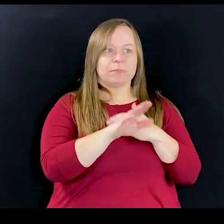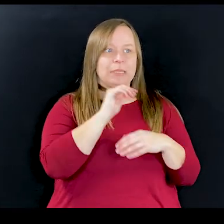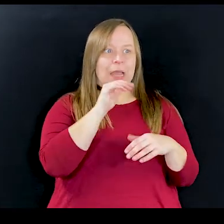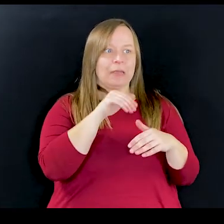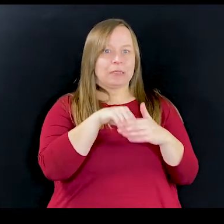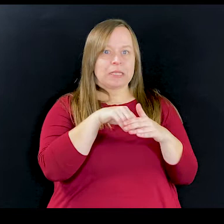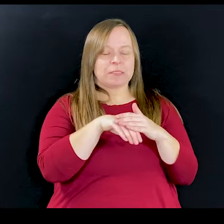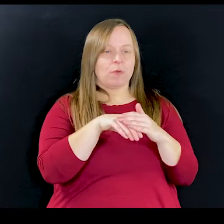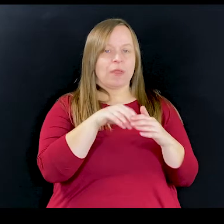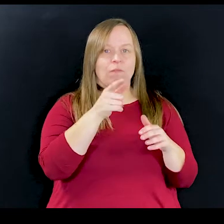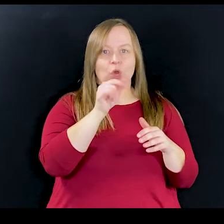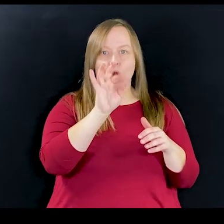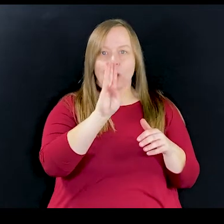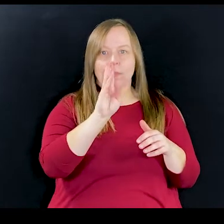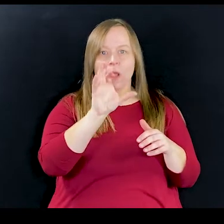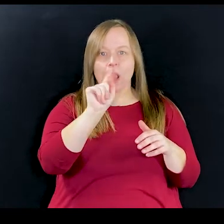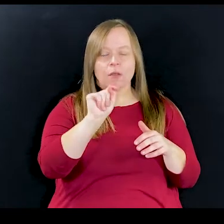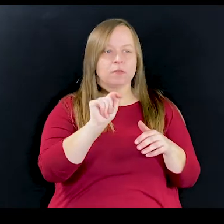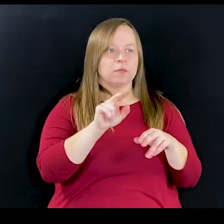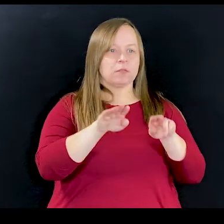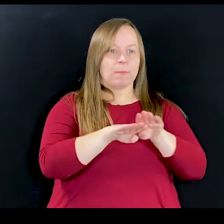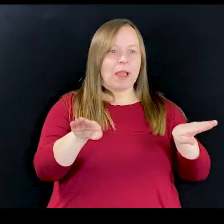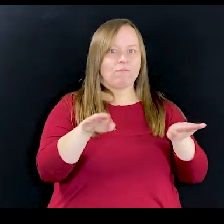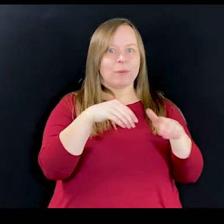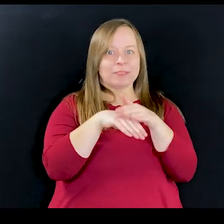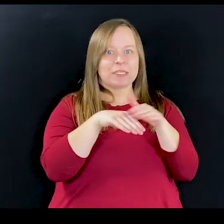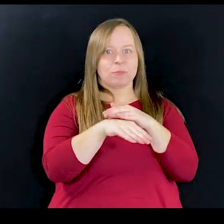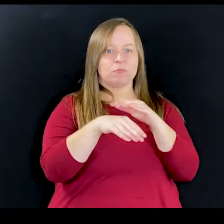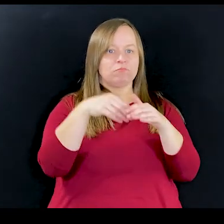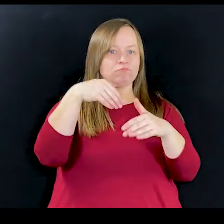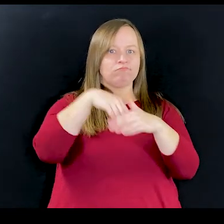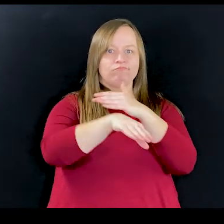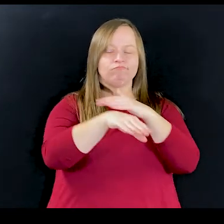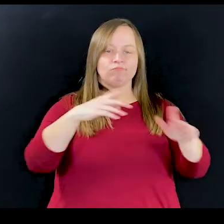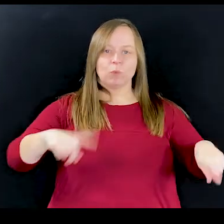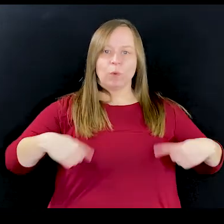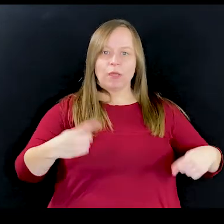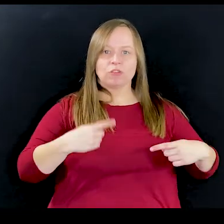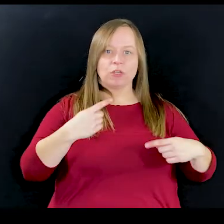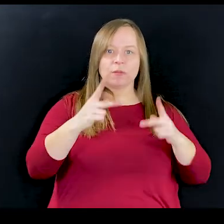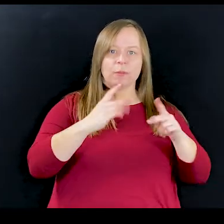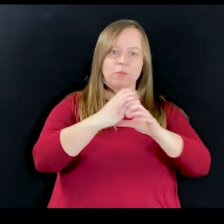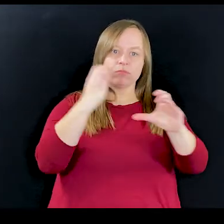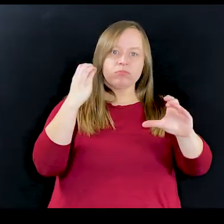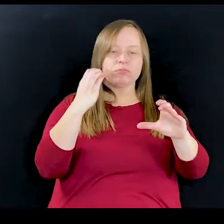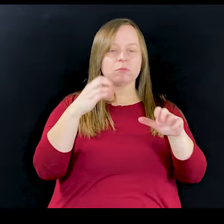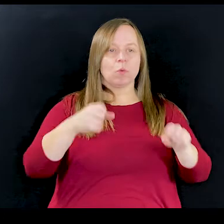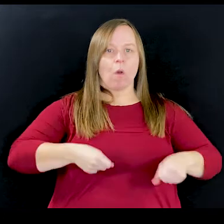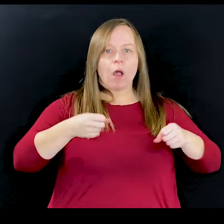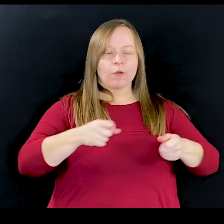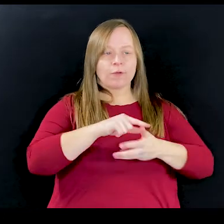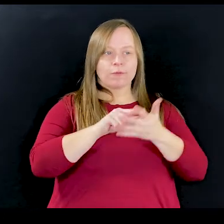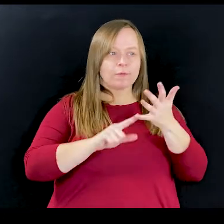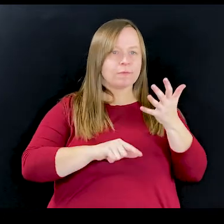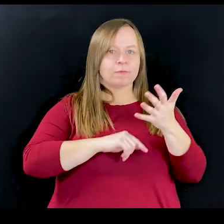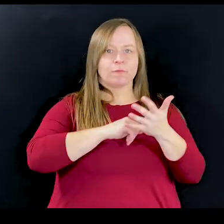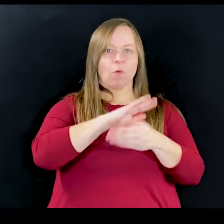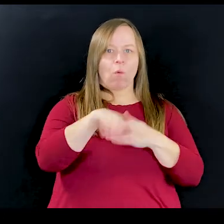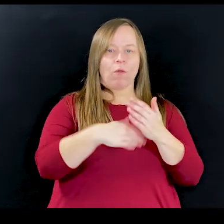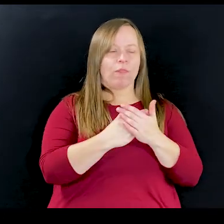be accessible, they have curb cuts, the platforms are accessible for wheelchairs and people who use walkers, and et cetera.